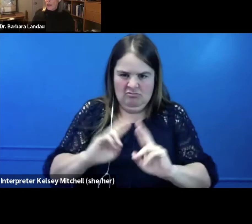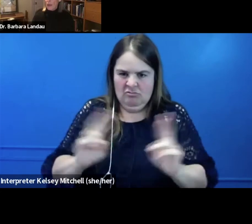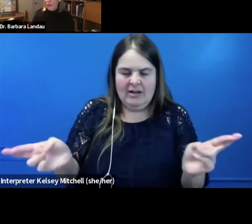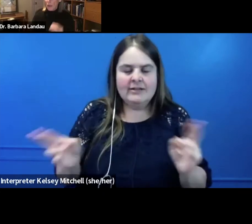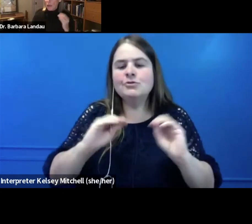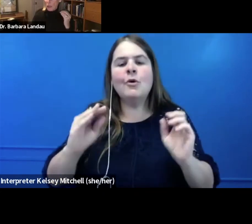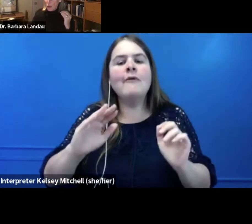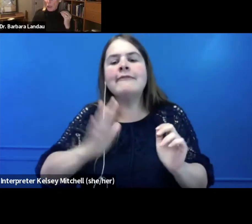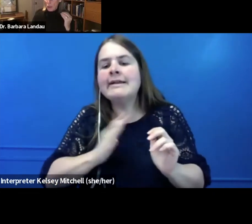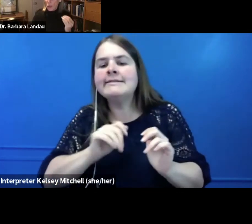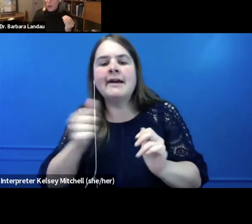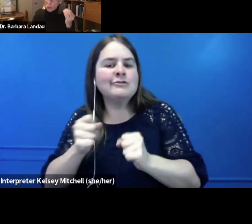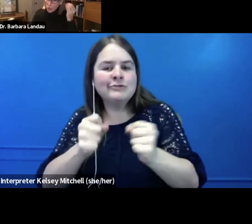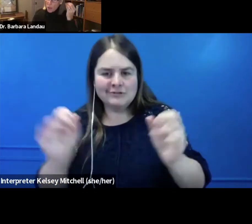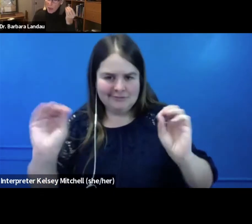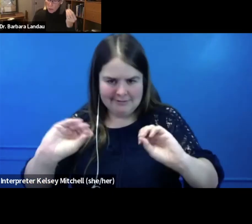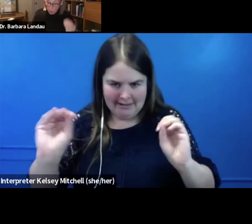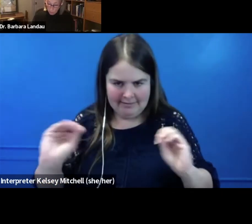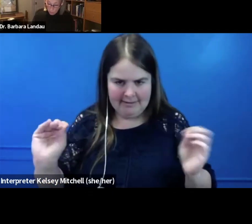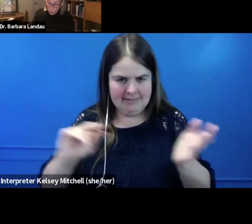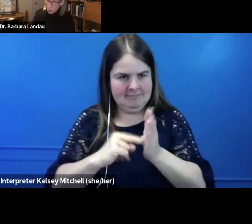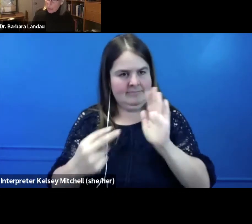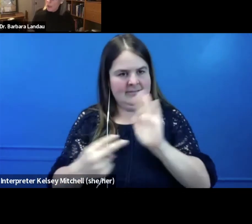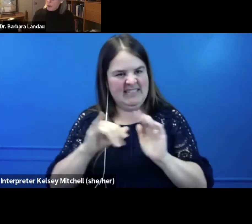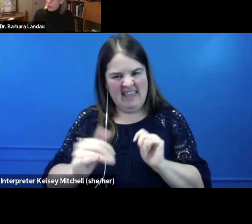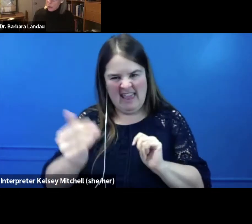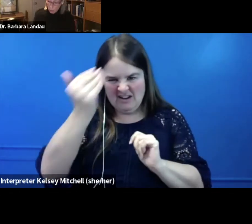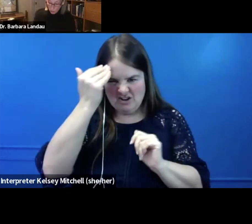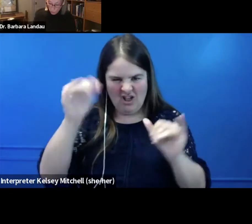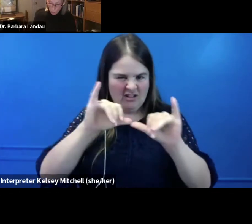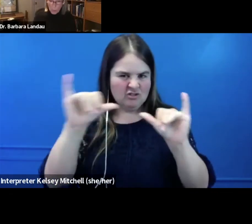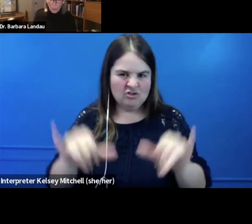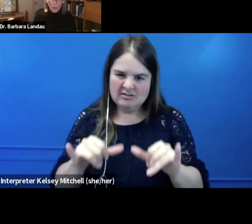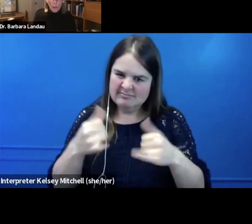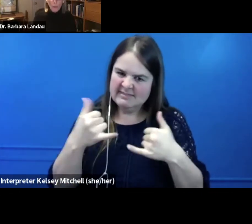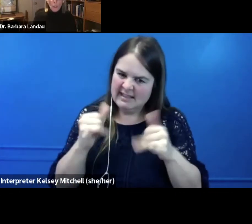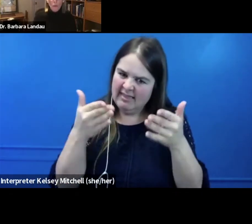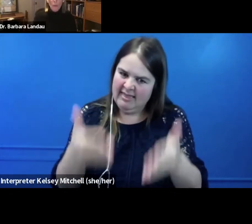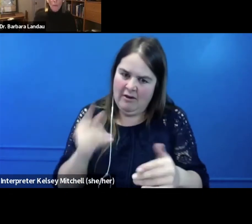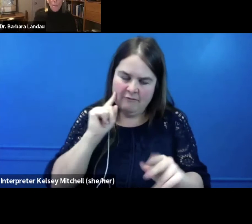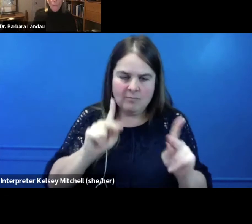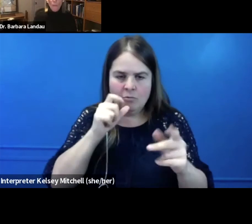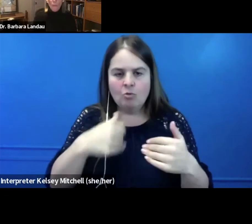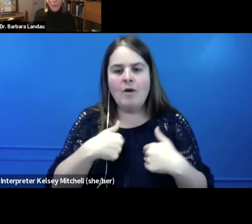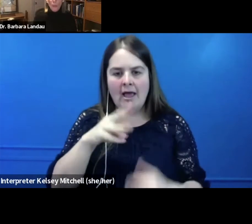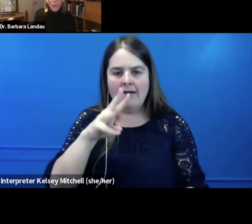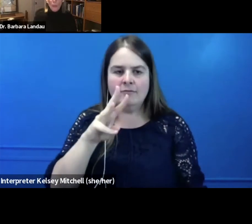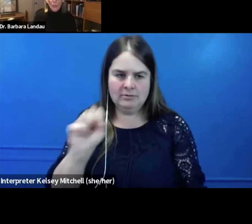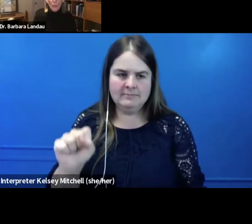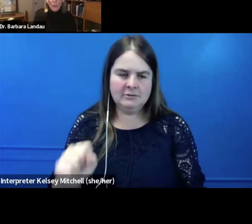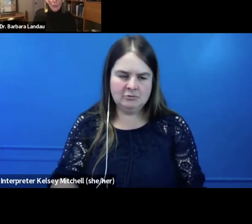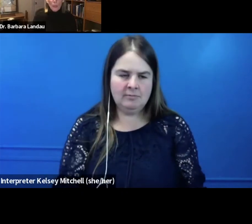are very very strong constraints on that knowledge system and it's preserved for people with william syndrome